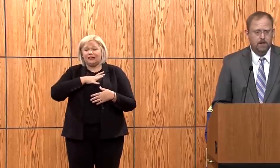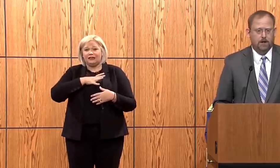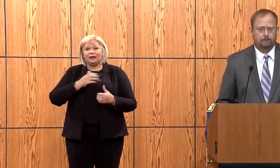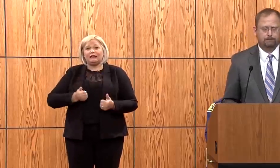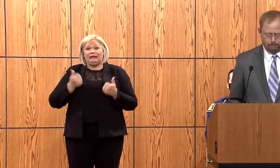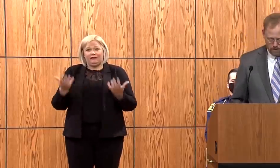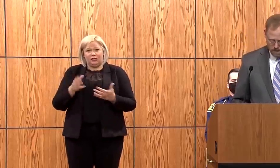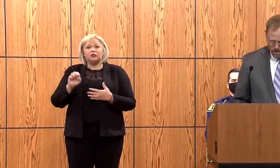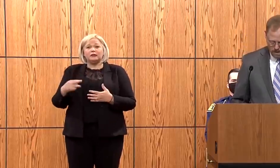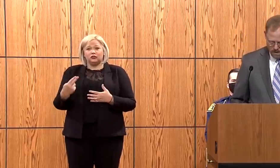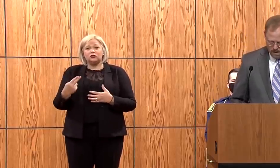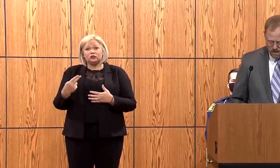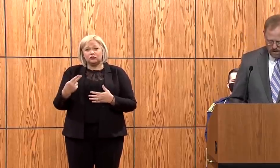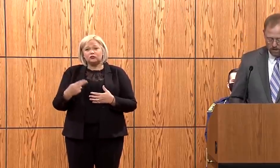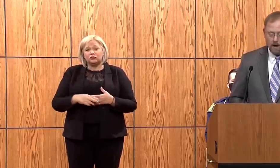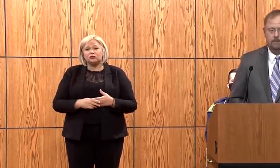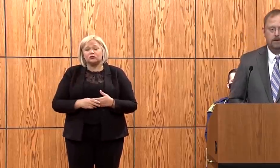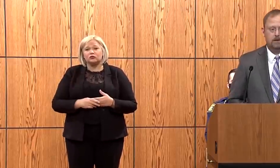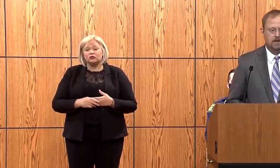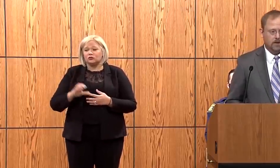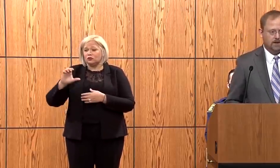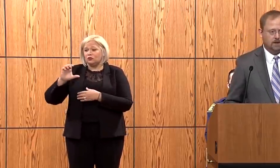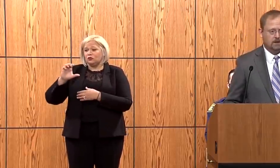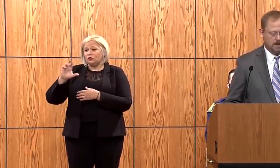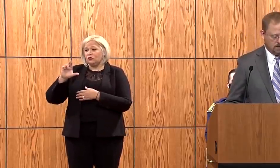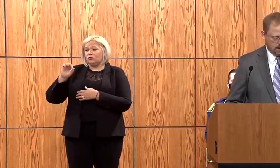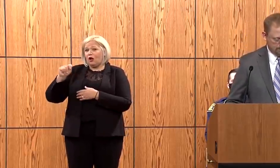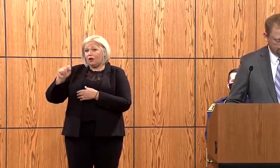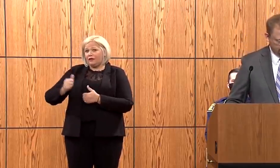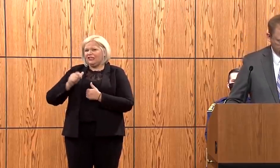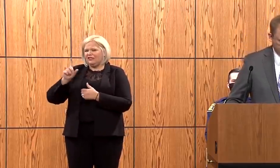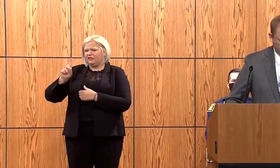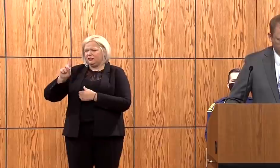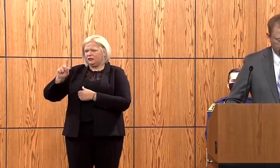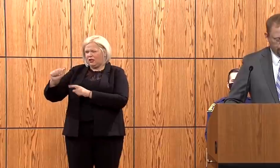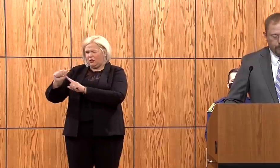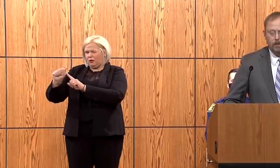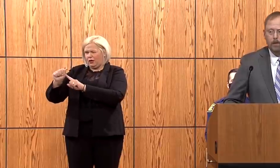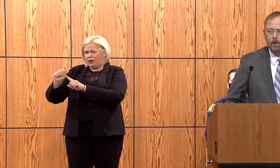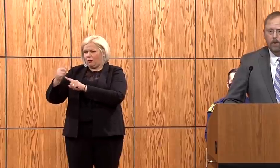PRISON IF CONVICTED. FOX, GARBIN, FRANKS, HARRIS AND FOX, GARBIN, FRANKS, HARRIS AND CASERTA ARE RESIDENTS OF CASERTA ARE RESIDENTS OF MICHIGAN.